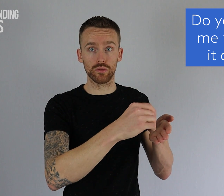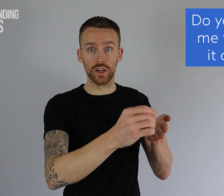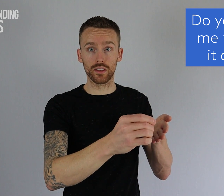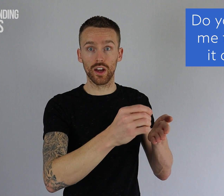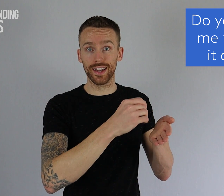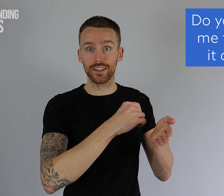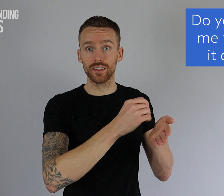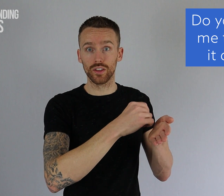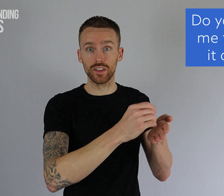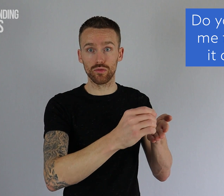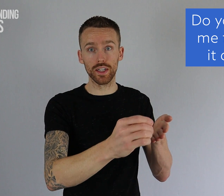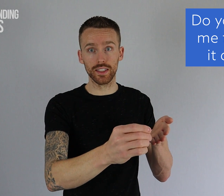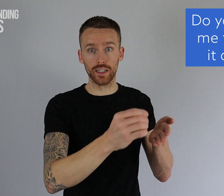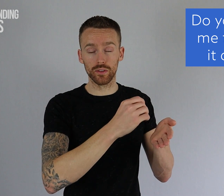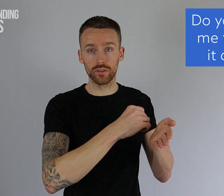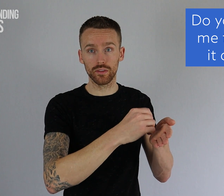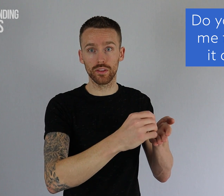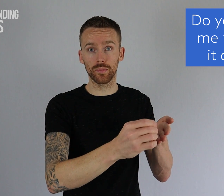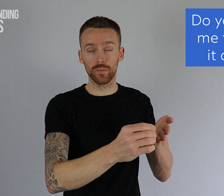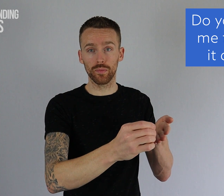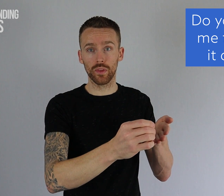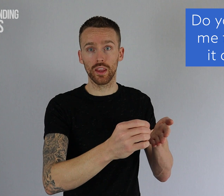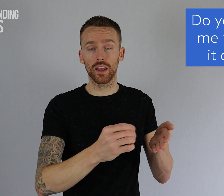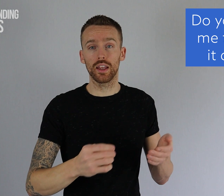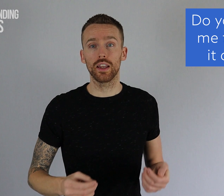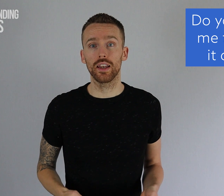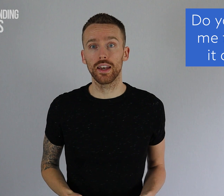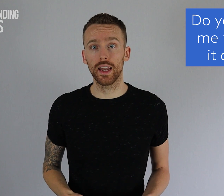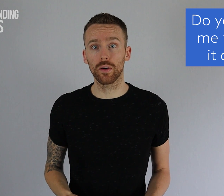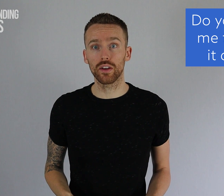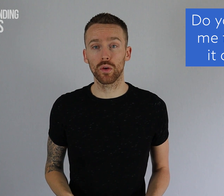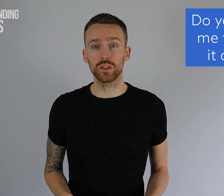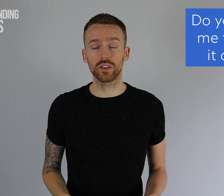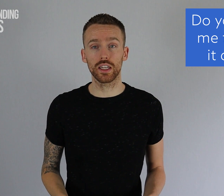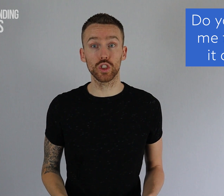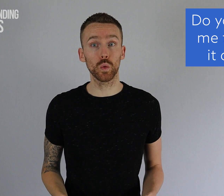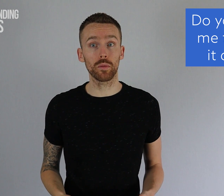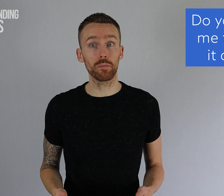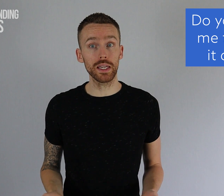to write on our hand. So this is write it down. Now if I want to say, do you want me